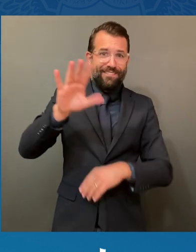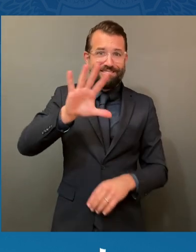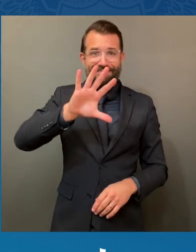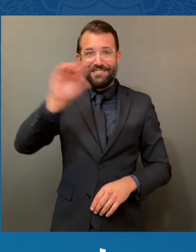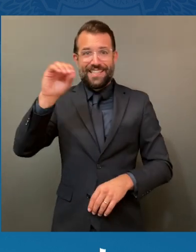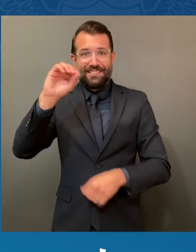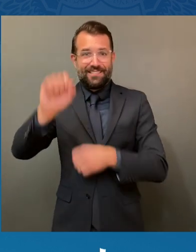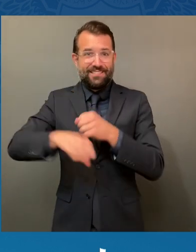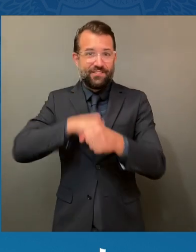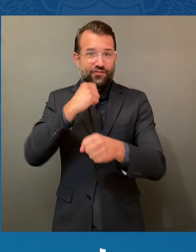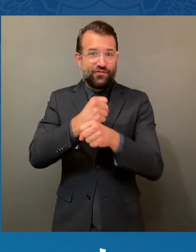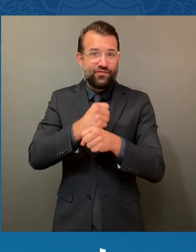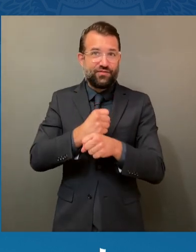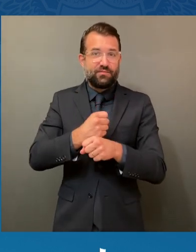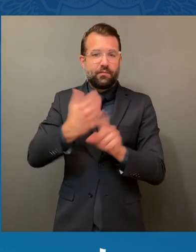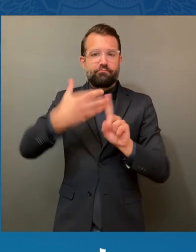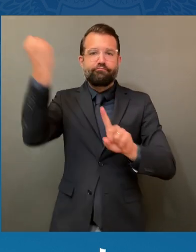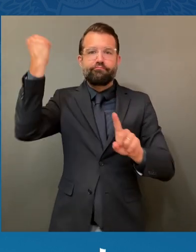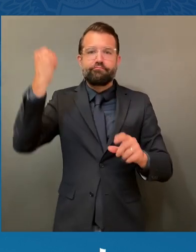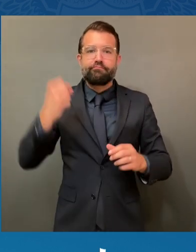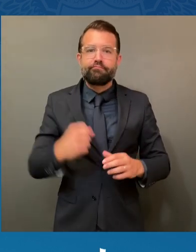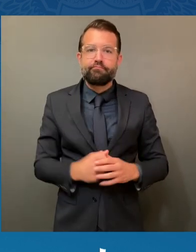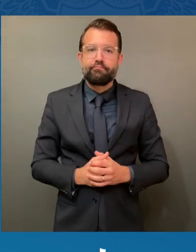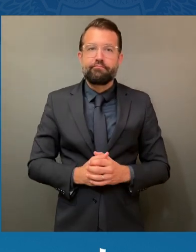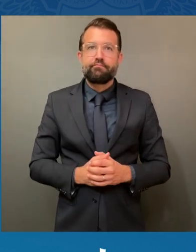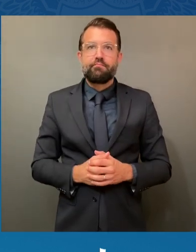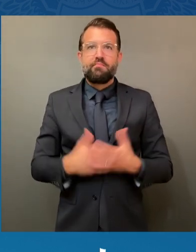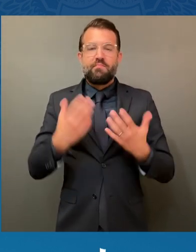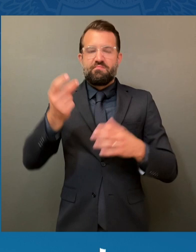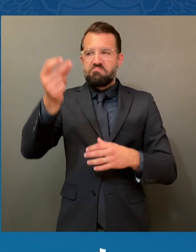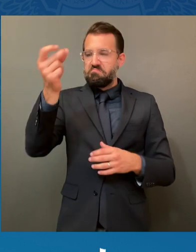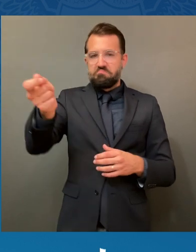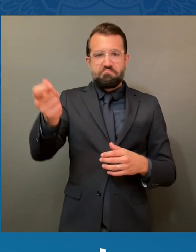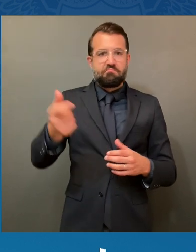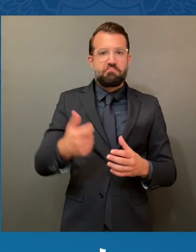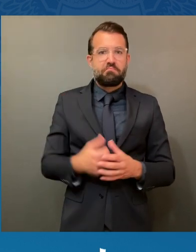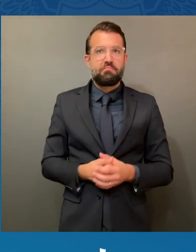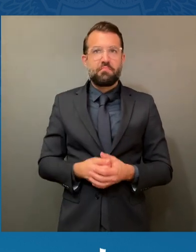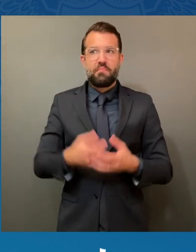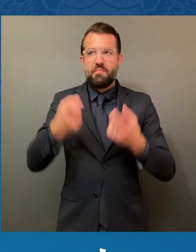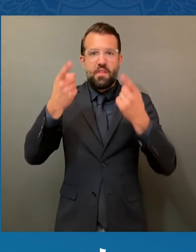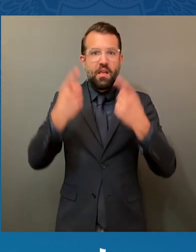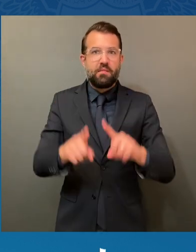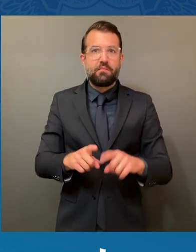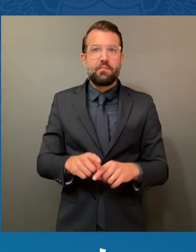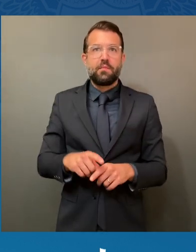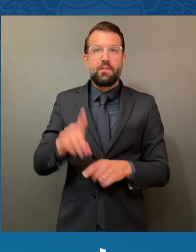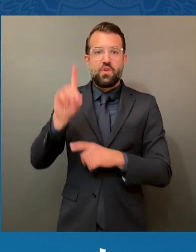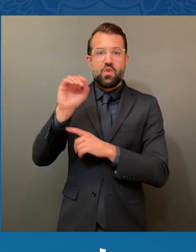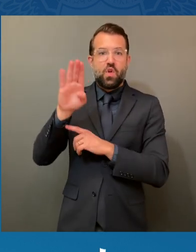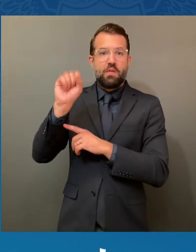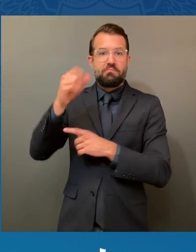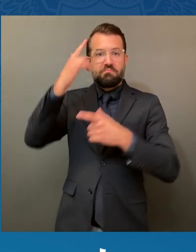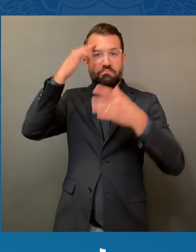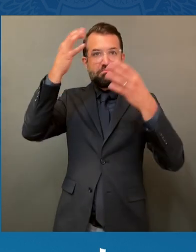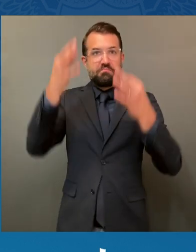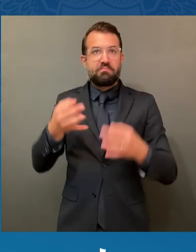And immediately, of course, following Dobbs, extremist so-called leaders -- that's what I call them --